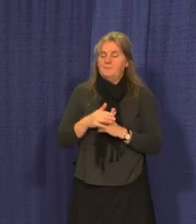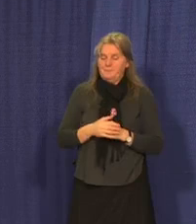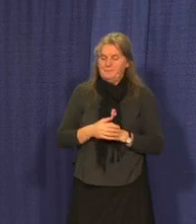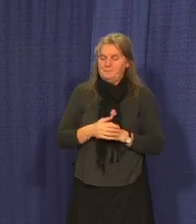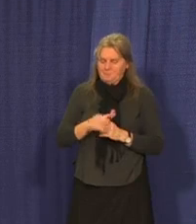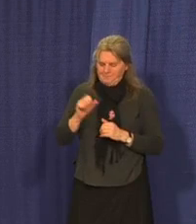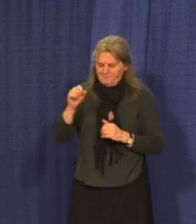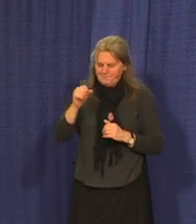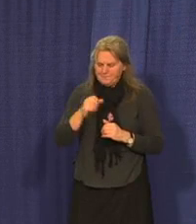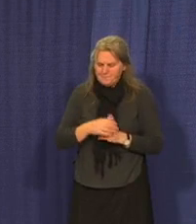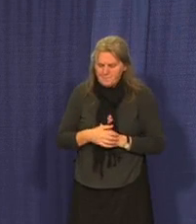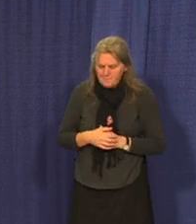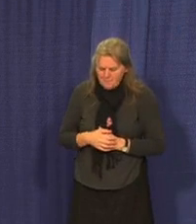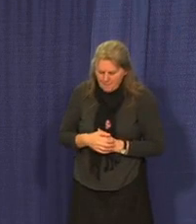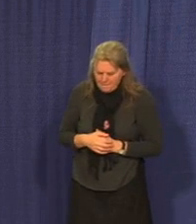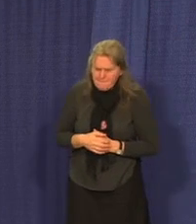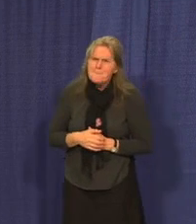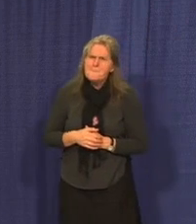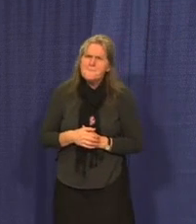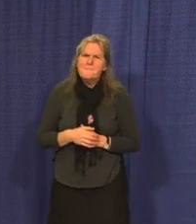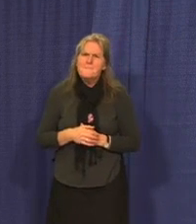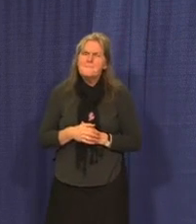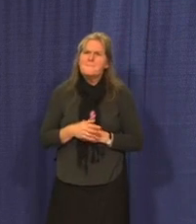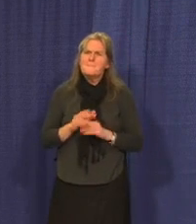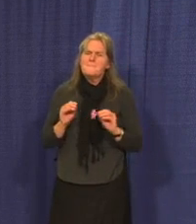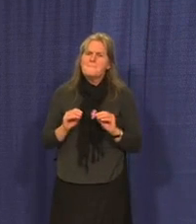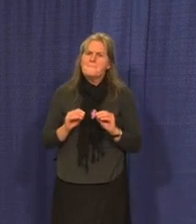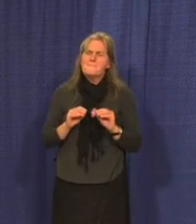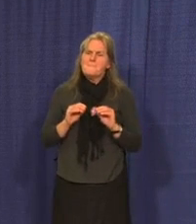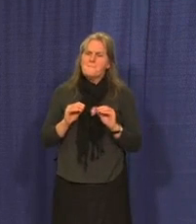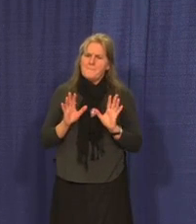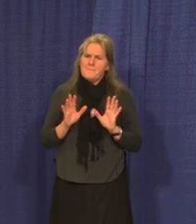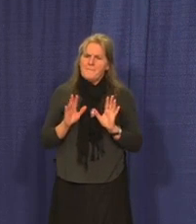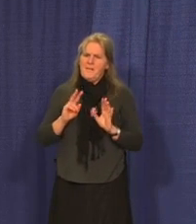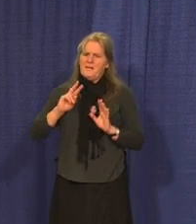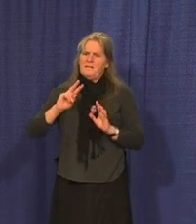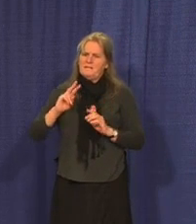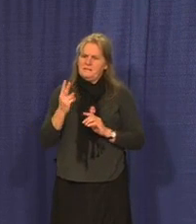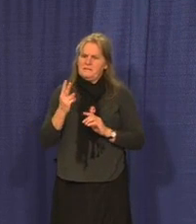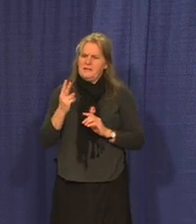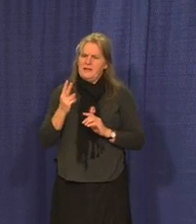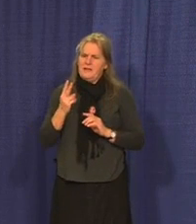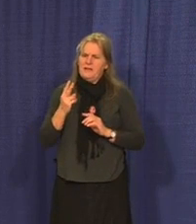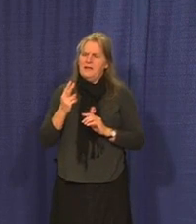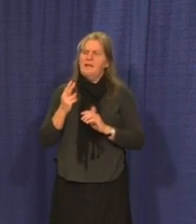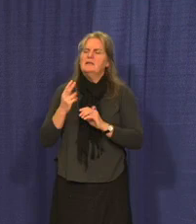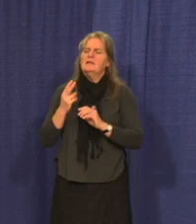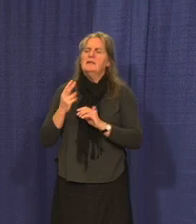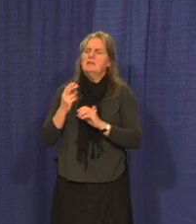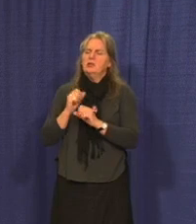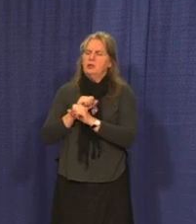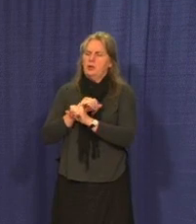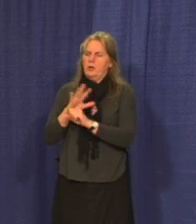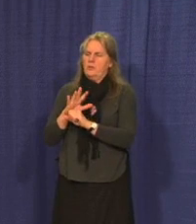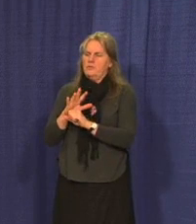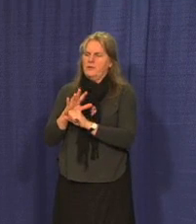Follow-up? Reporter: Thank you, yeah. I just want to clarify, the second case that is not counted